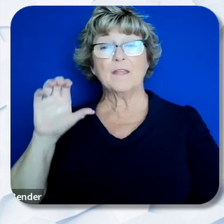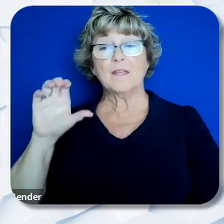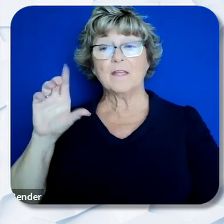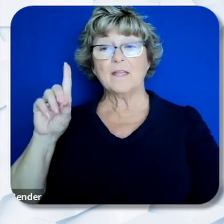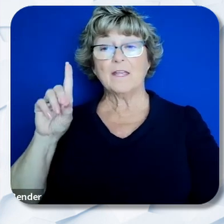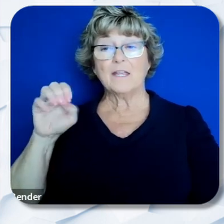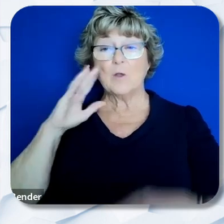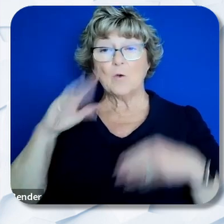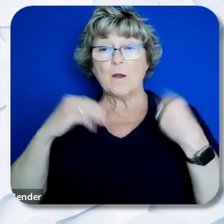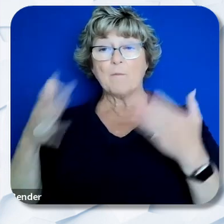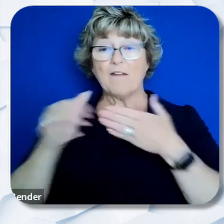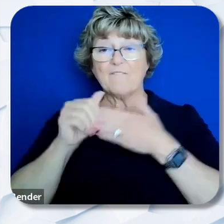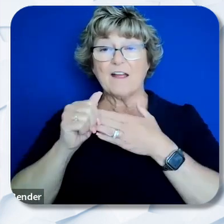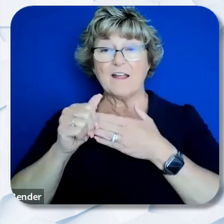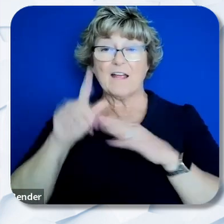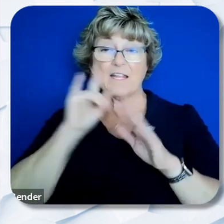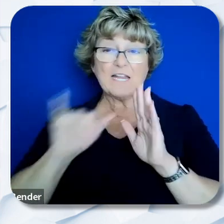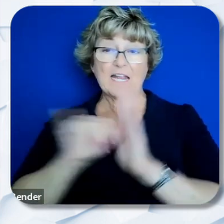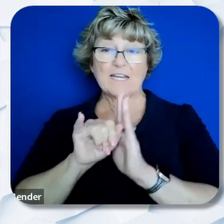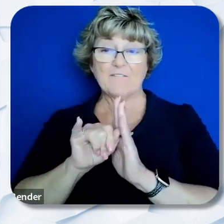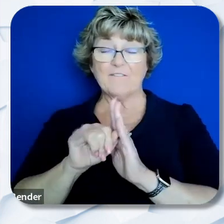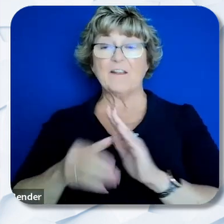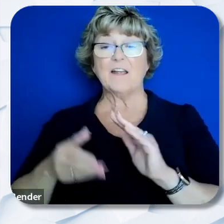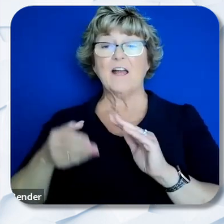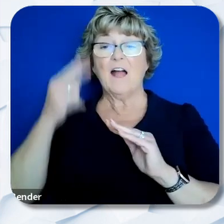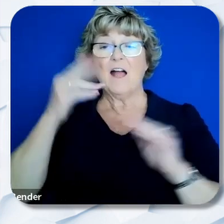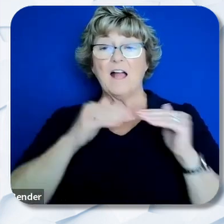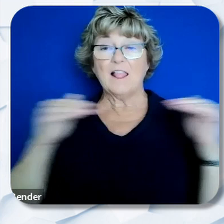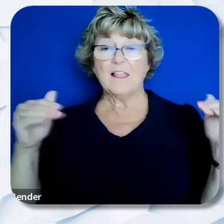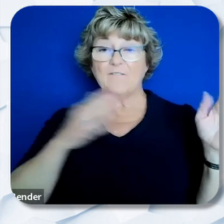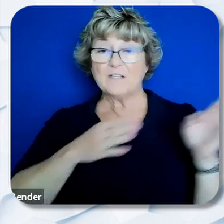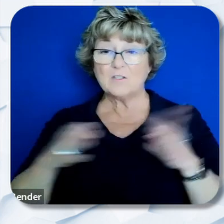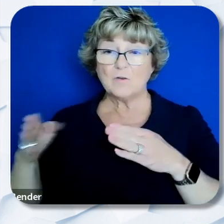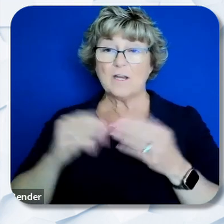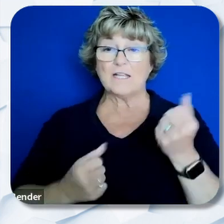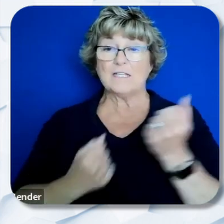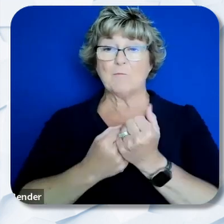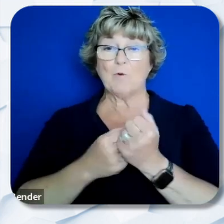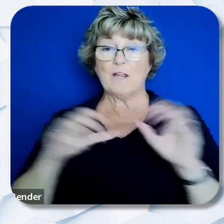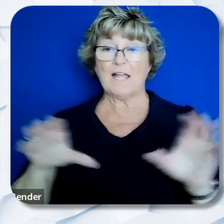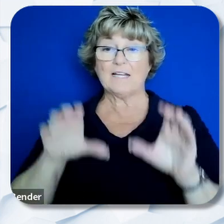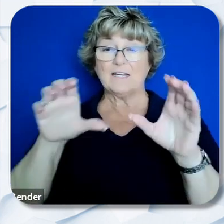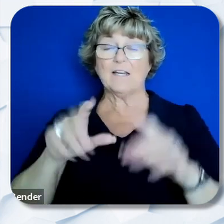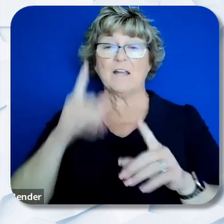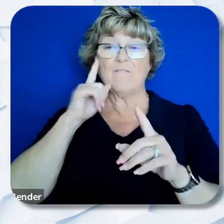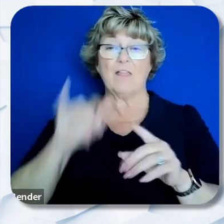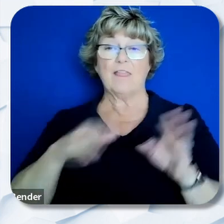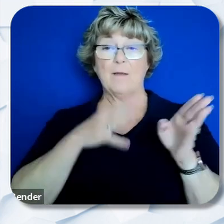guidance on identifying high leverage strategies and supporting activities for the plan, and